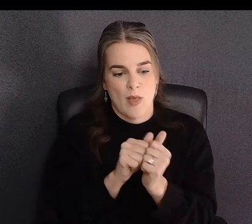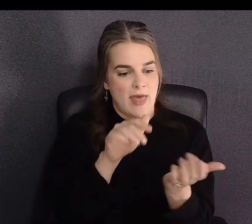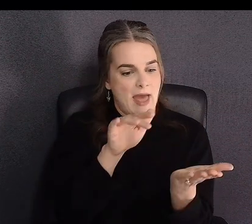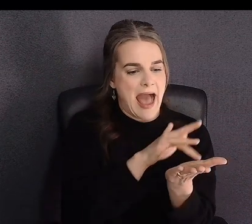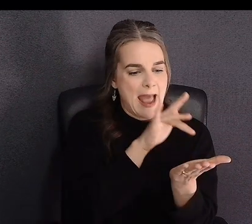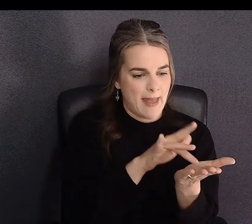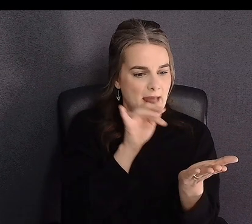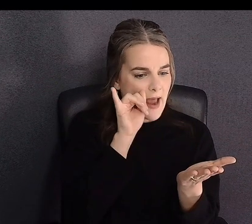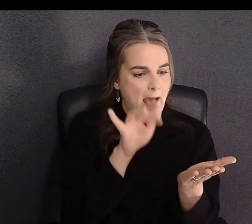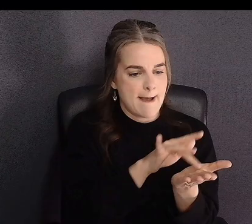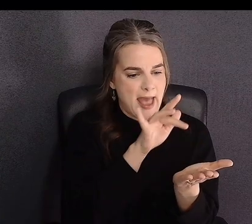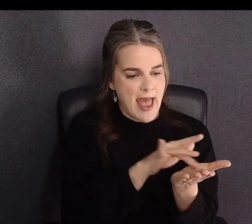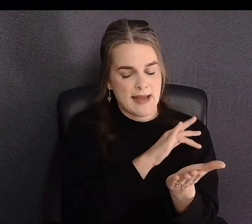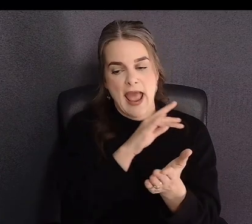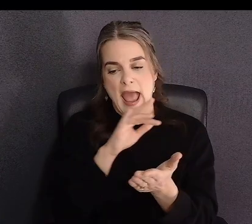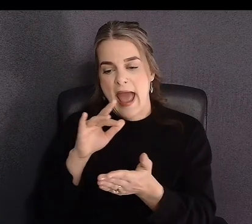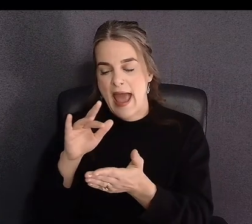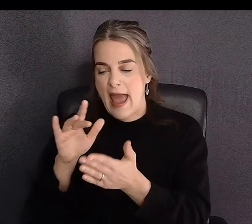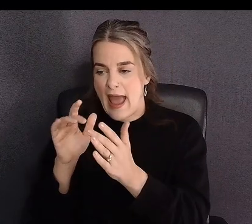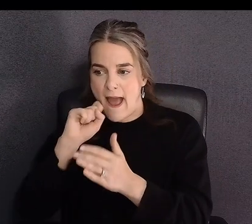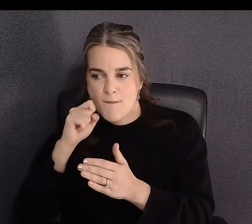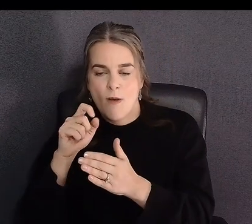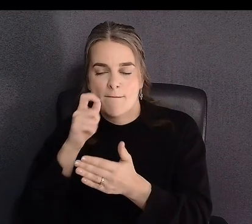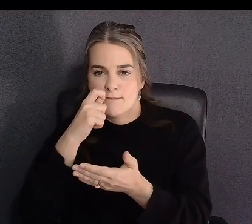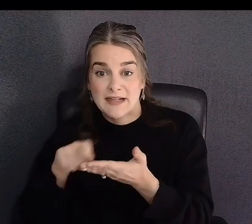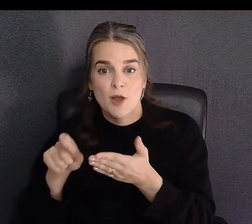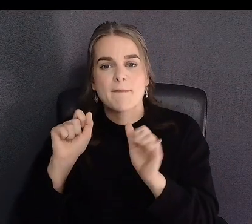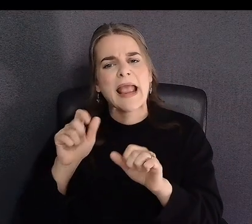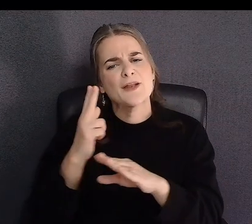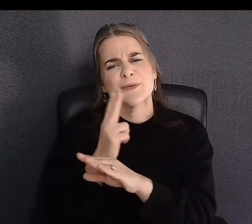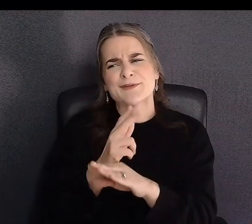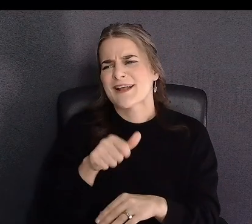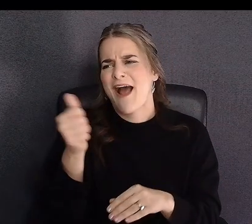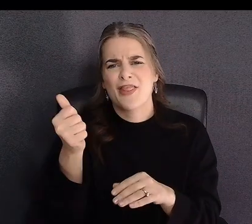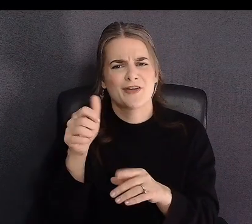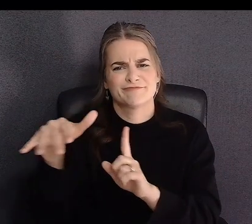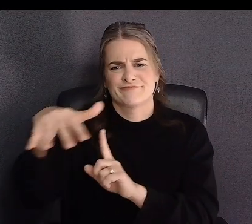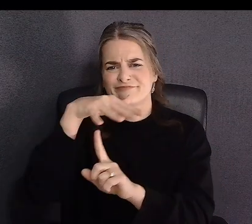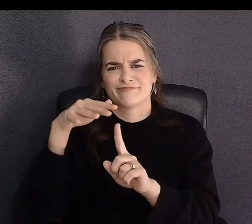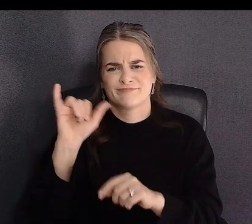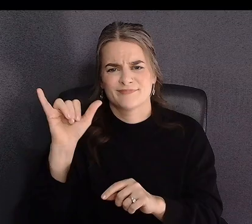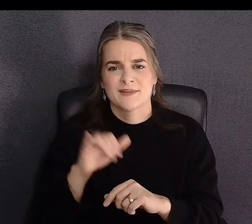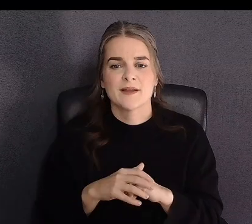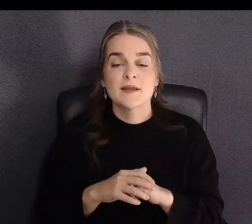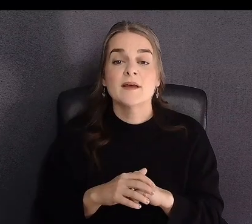but it can be used elsewhere. And again, the accessibility settings are great, particularly with the iPads.